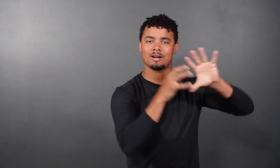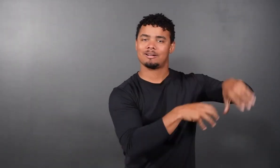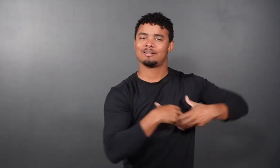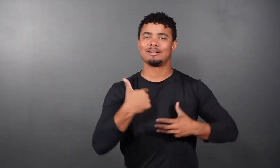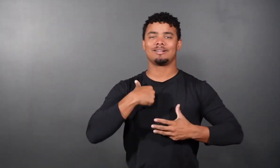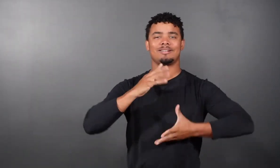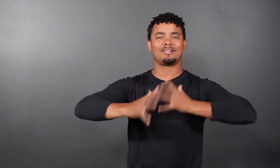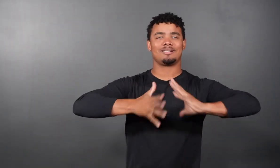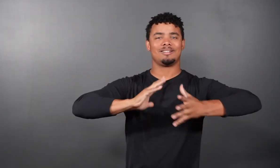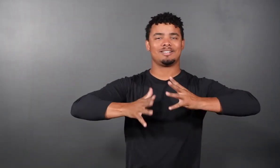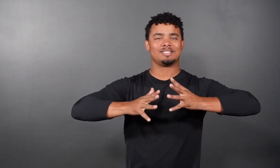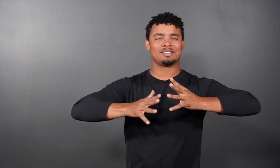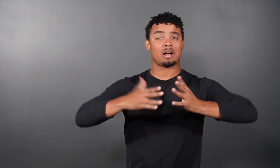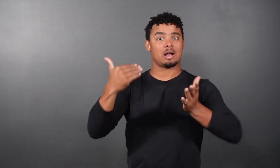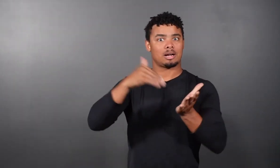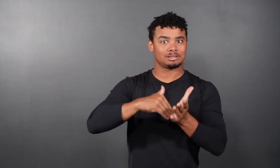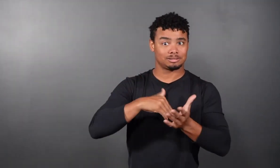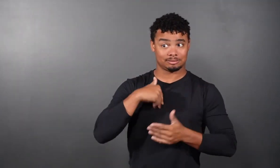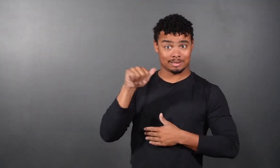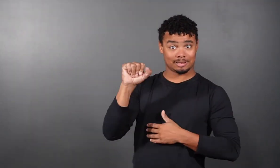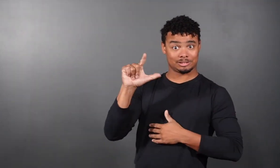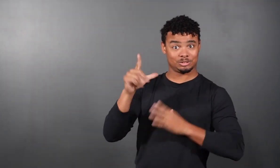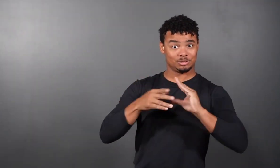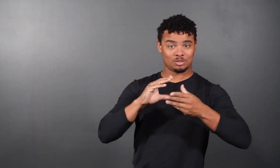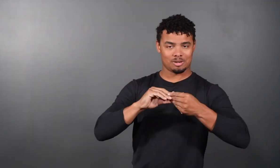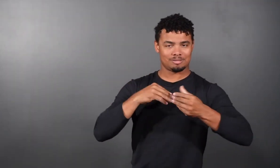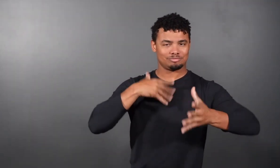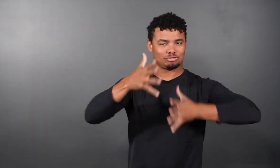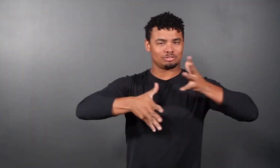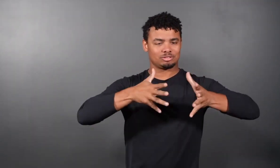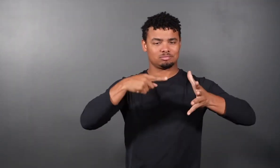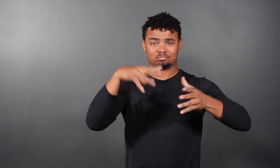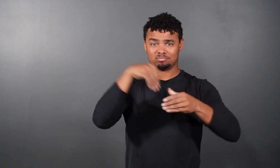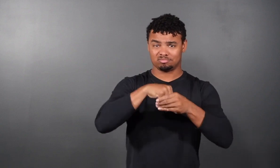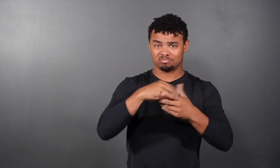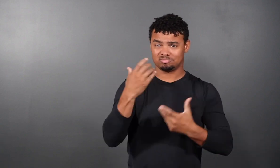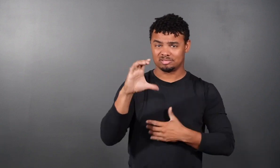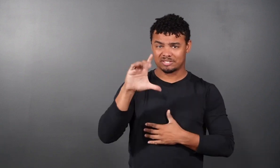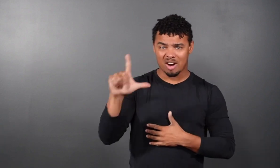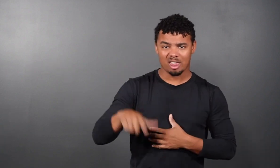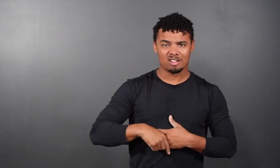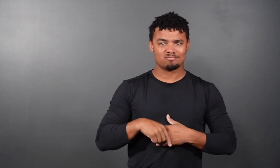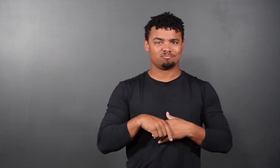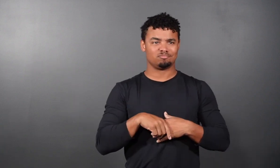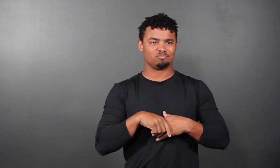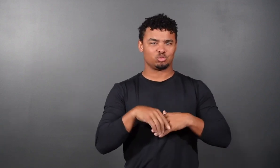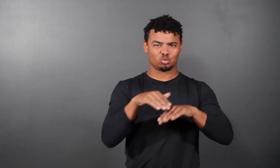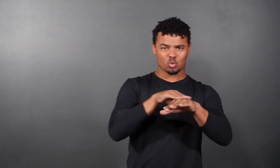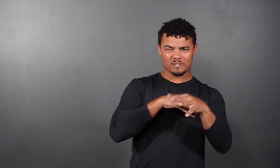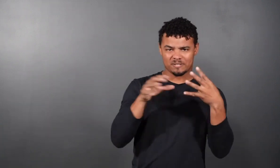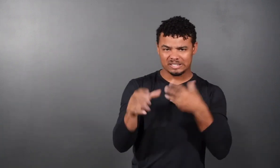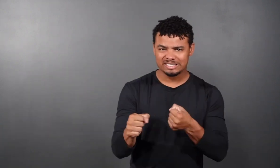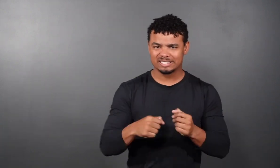The experience would be very similar except that I will narrate through signing. Again, I would not use ASL but will use classifier handshapes, slow motion, fast motion,